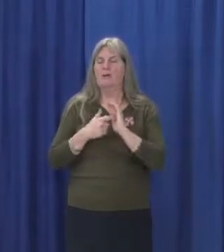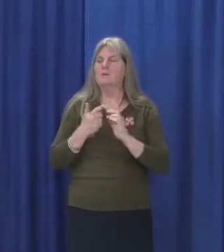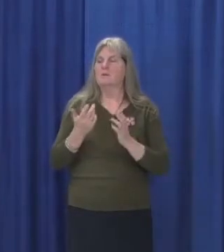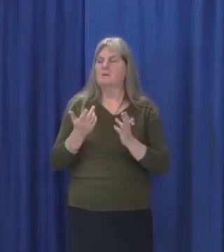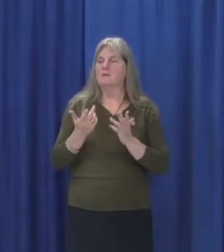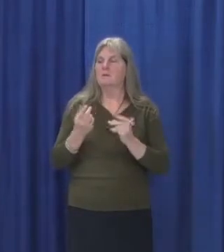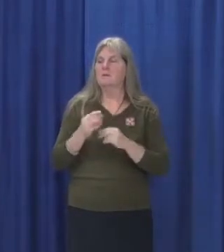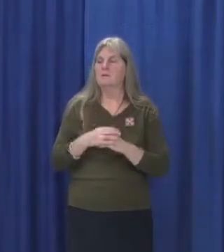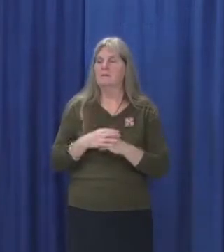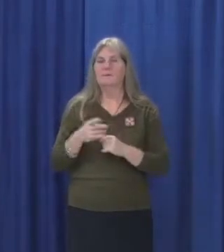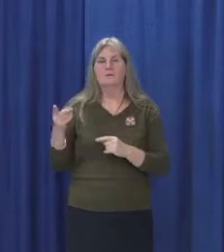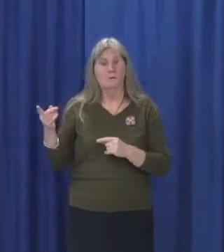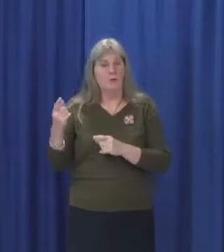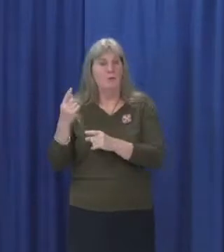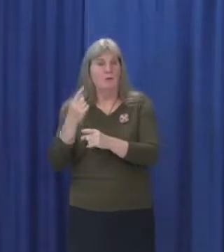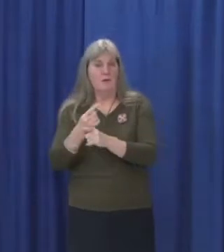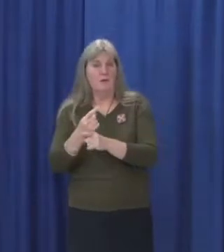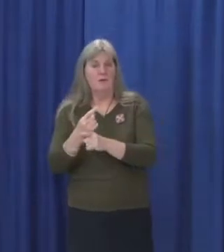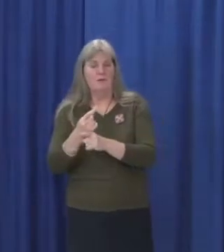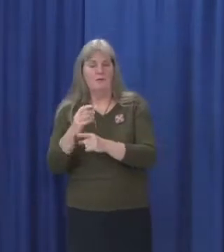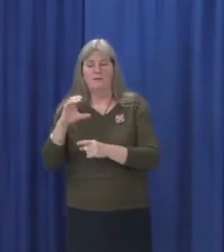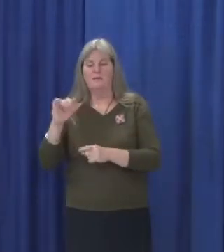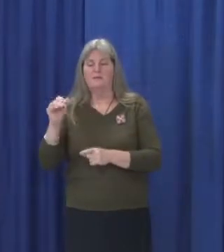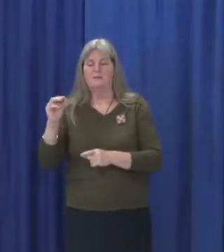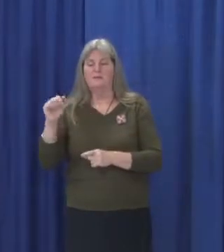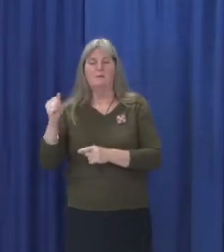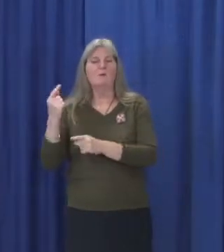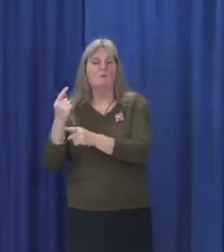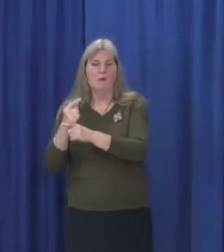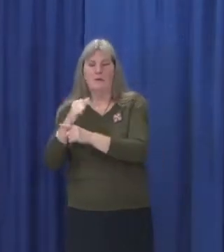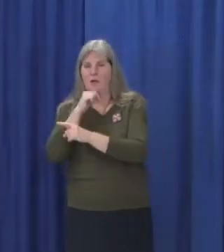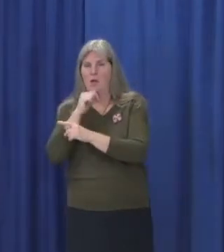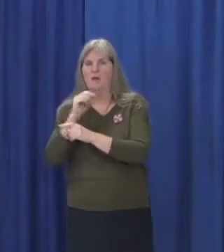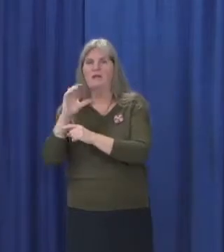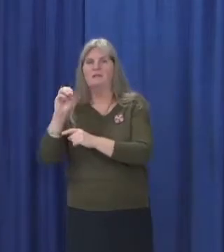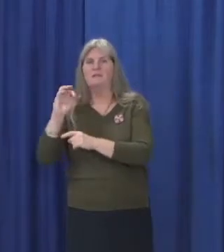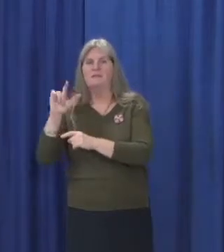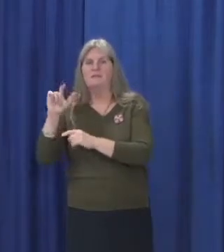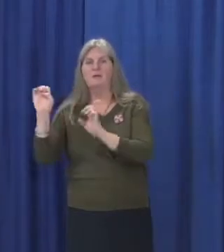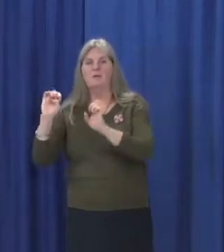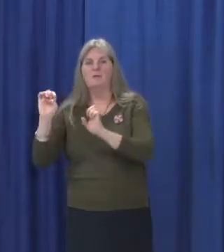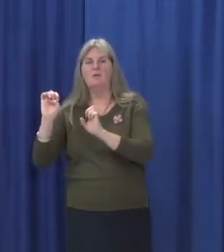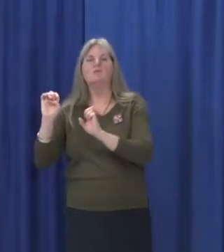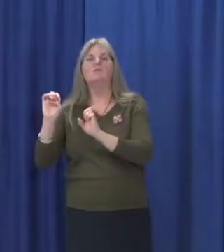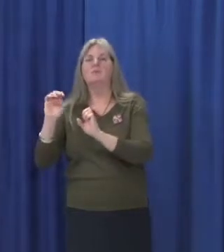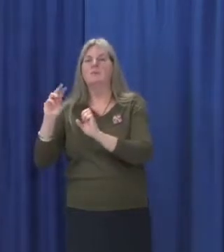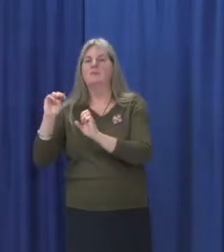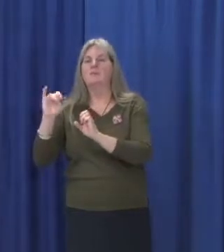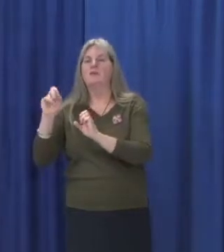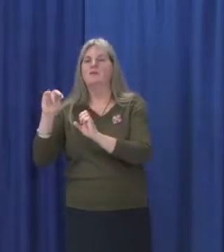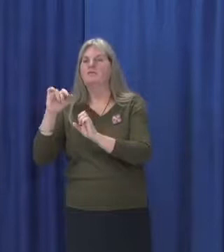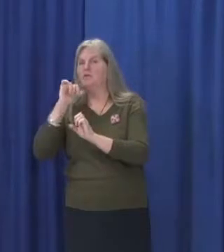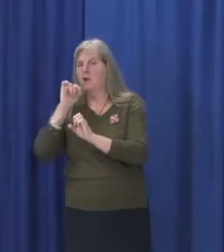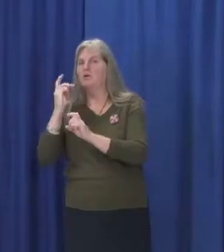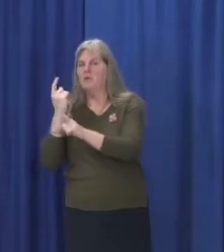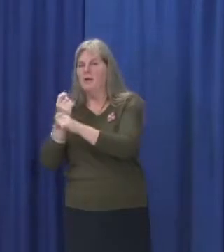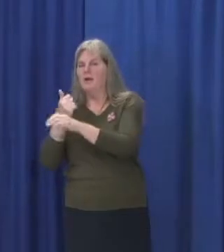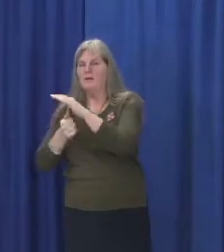emergency? You are right it is not under Cima and it's under public health.